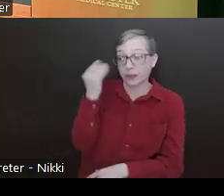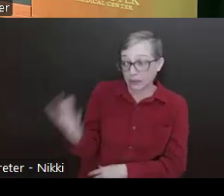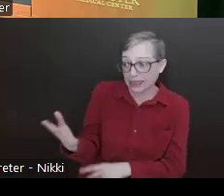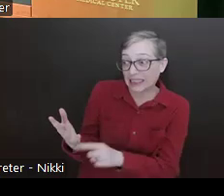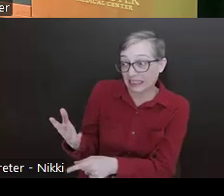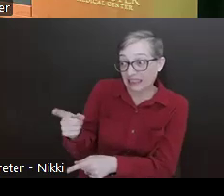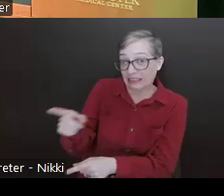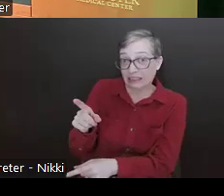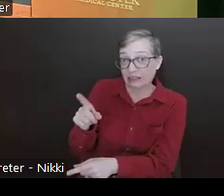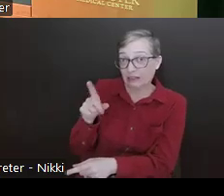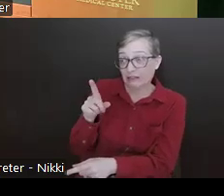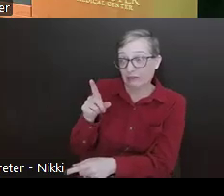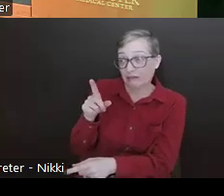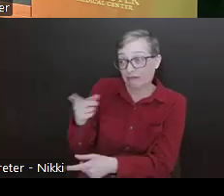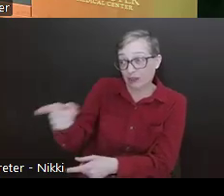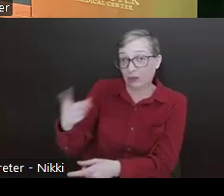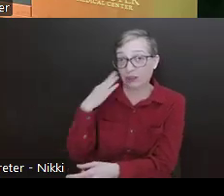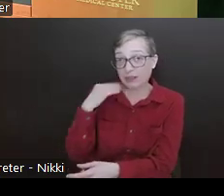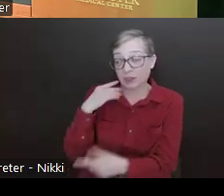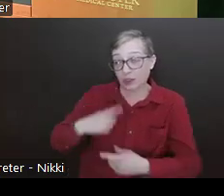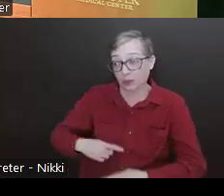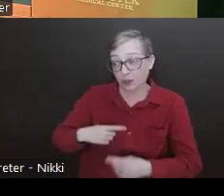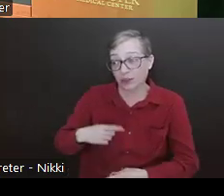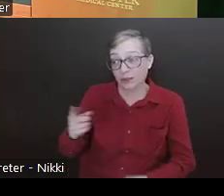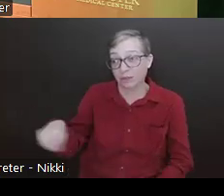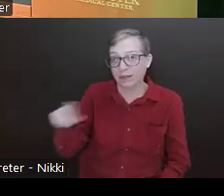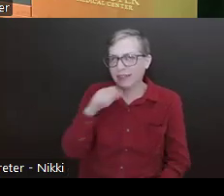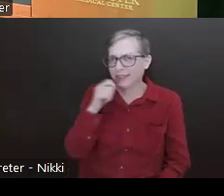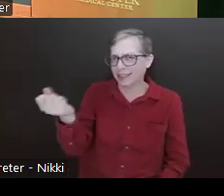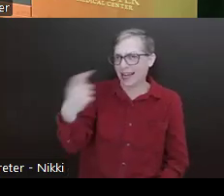didn't come to me kind of like asking for help and they're kind of skeptical about treatment